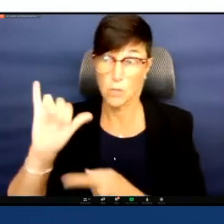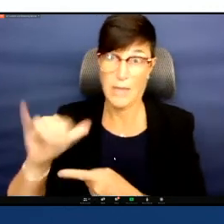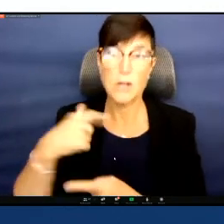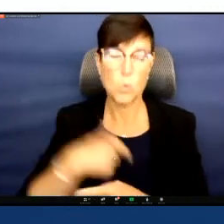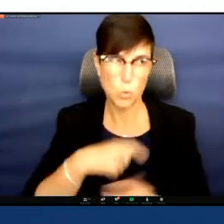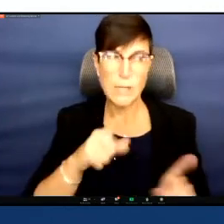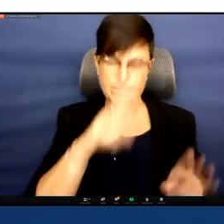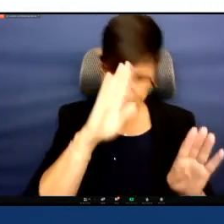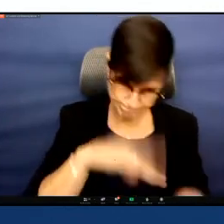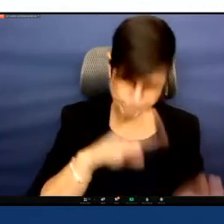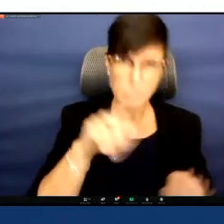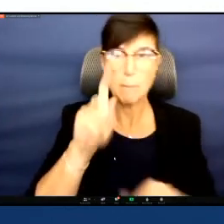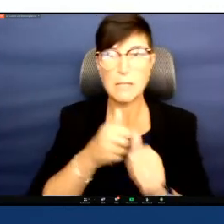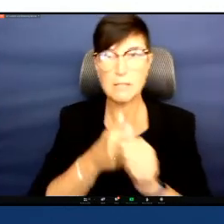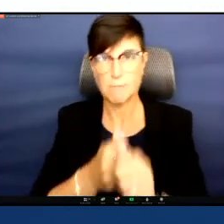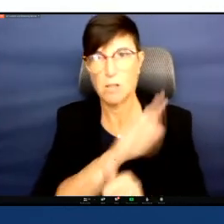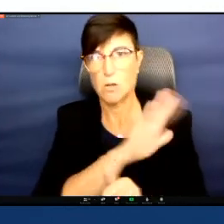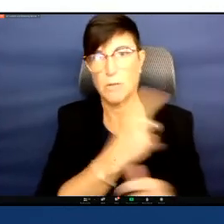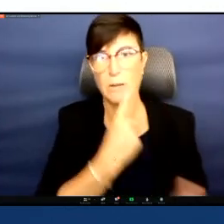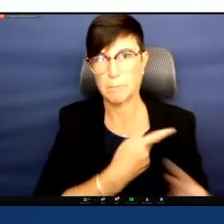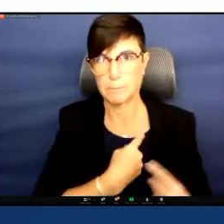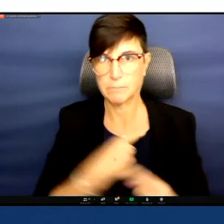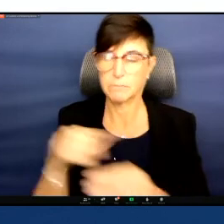And that brings us to our next question, Robert.